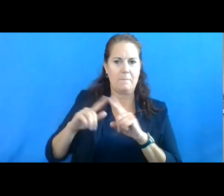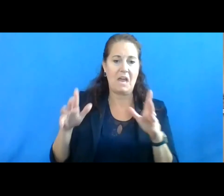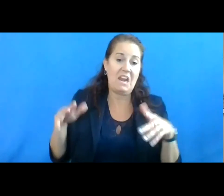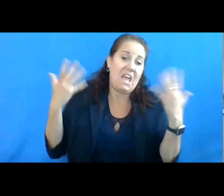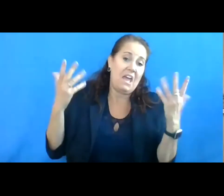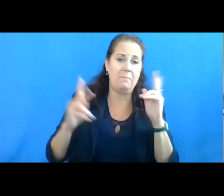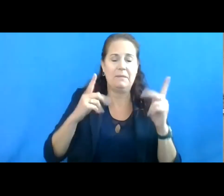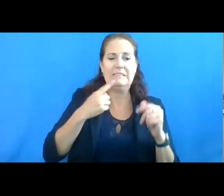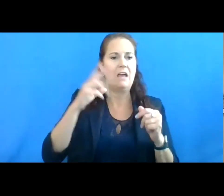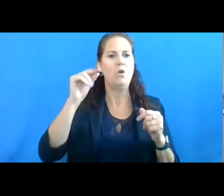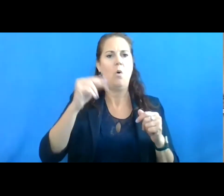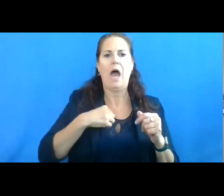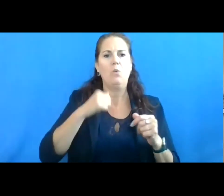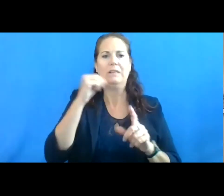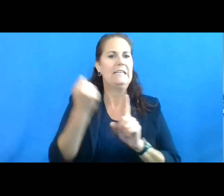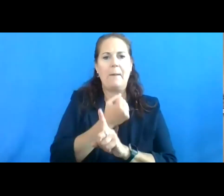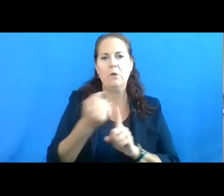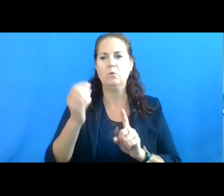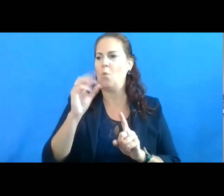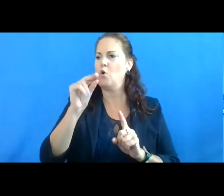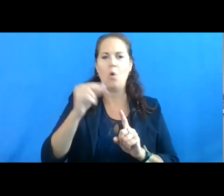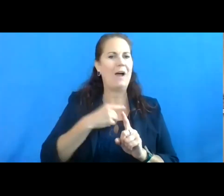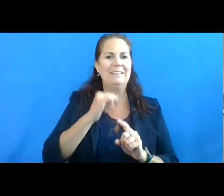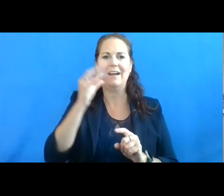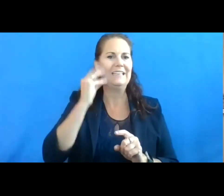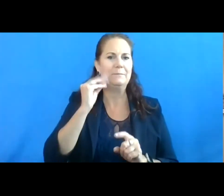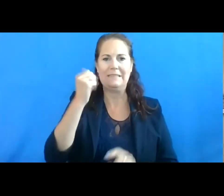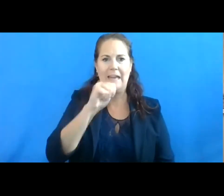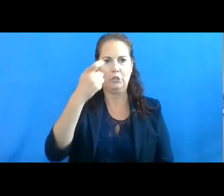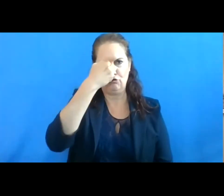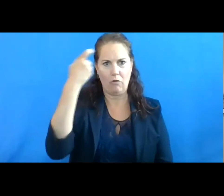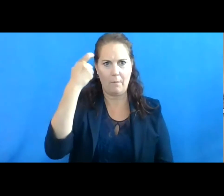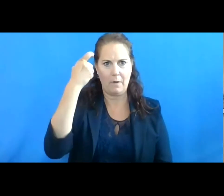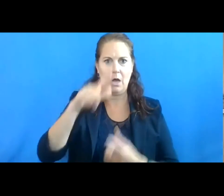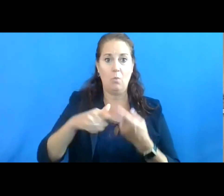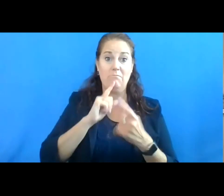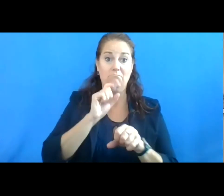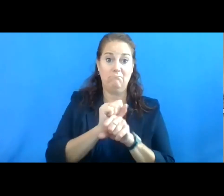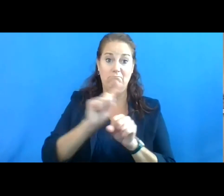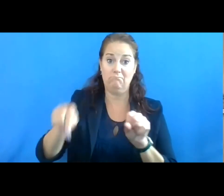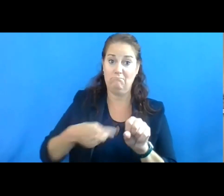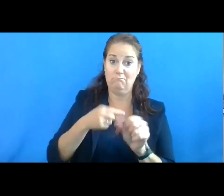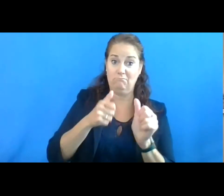say, no I wasn’t abused, I didn’t experience trauma when we all have and we all have this